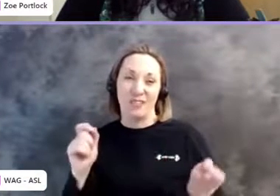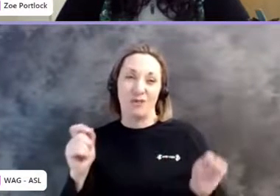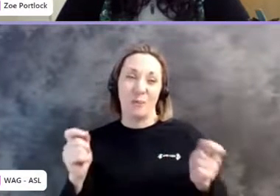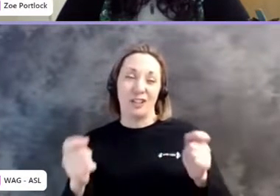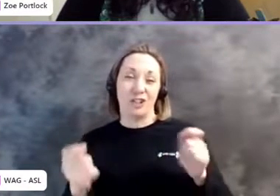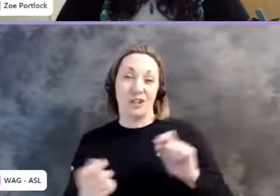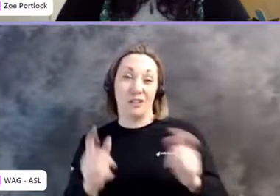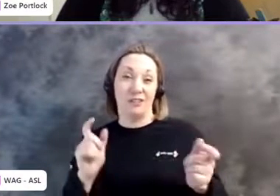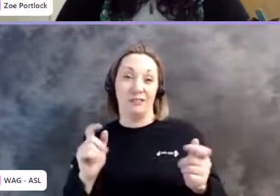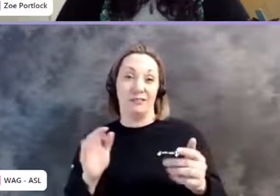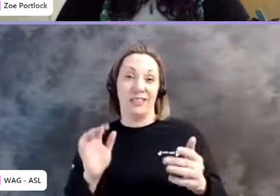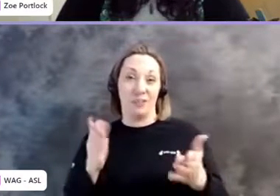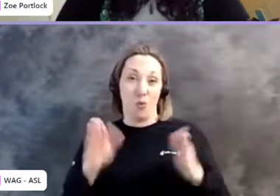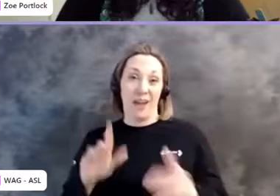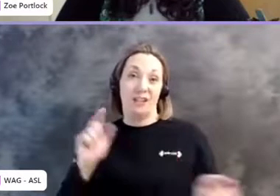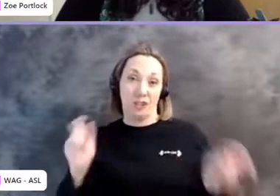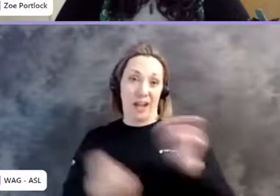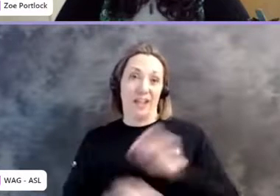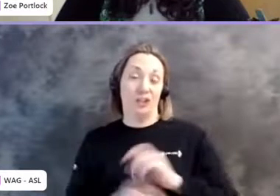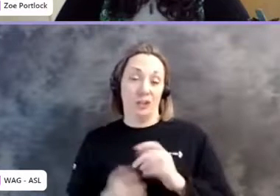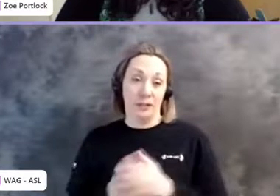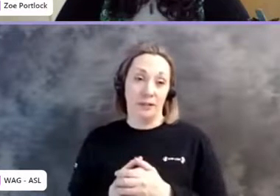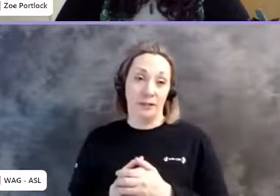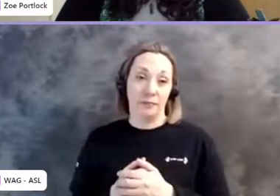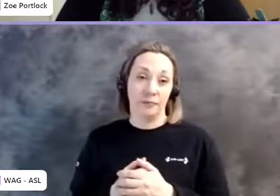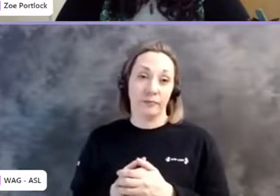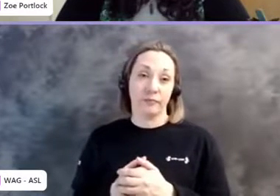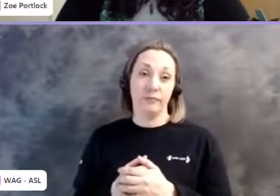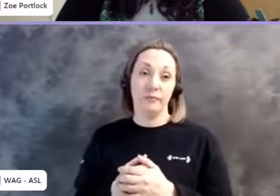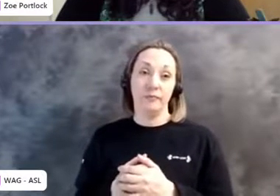they have known in the past, but I think that is a really